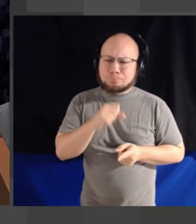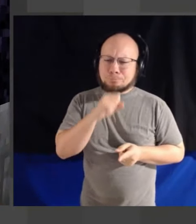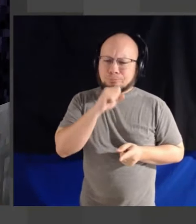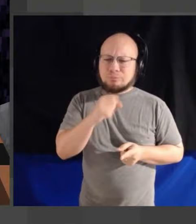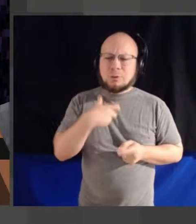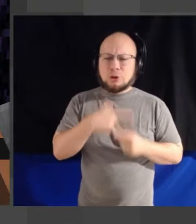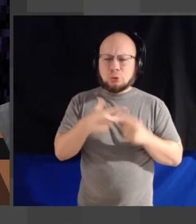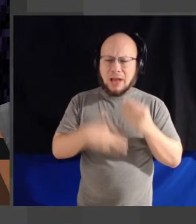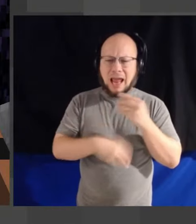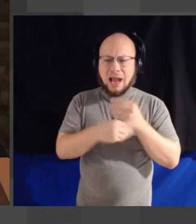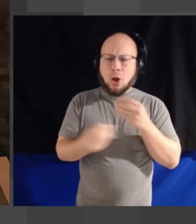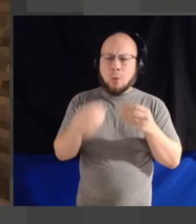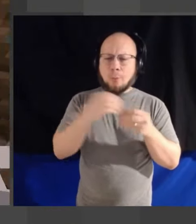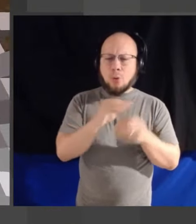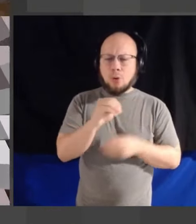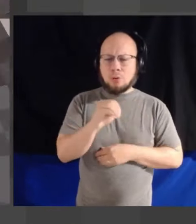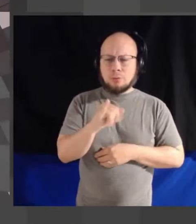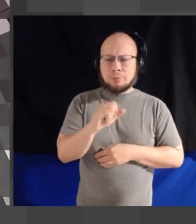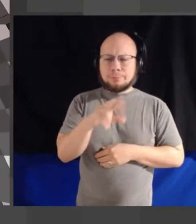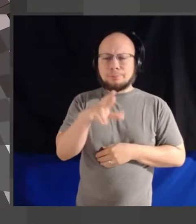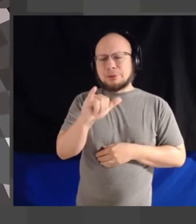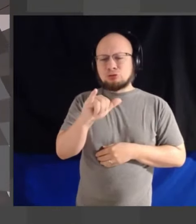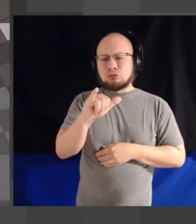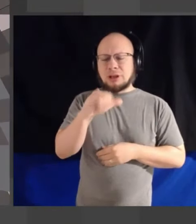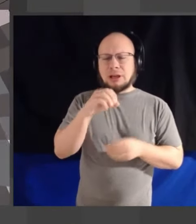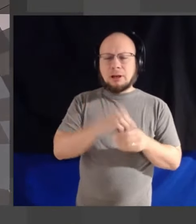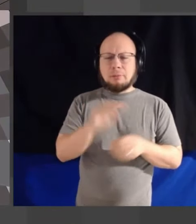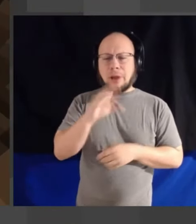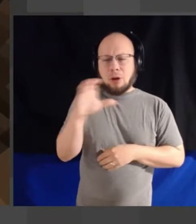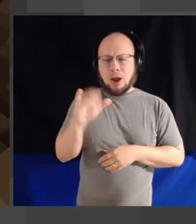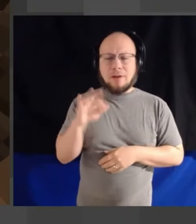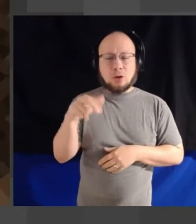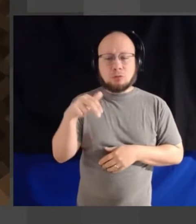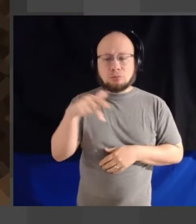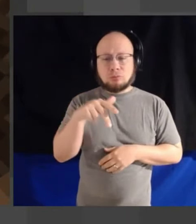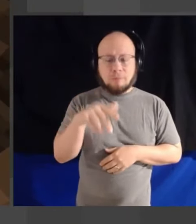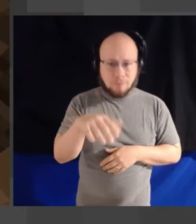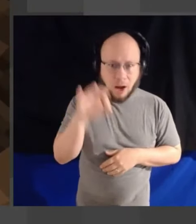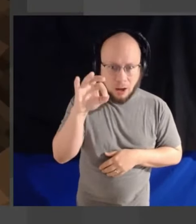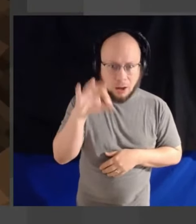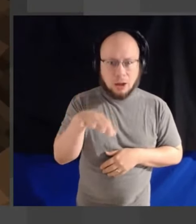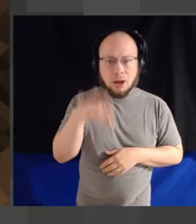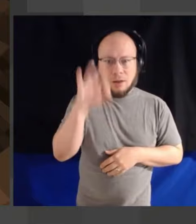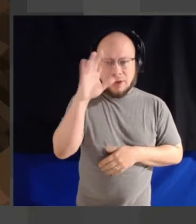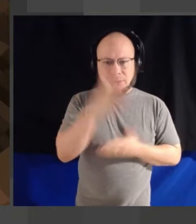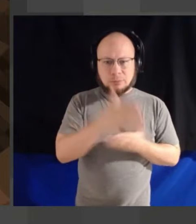BECAUSE WE OFTEN TALK ABOUT WE WANT TO DEEPEN THE MYSTERY IN